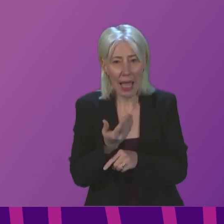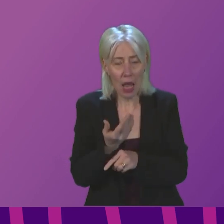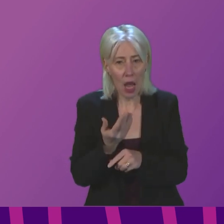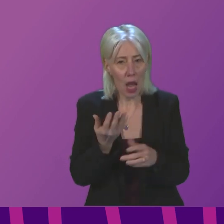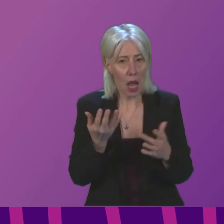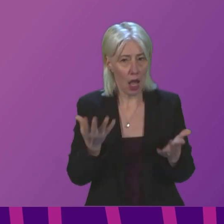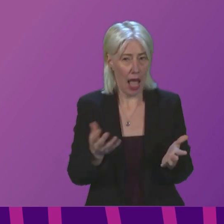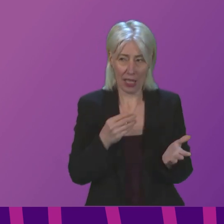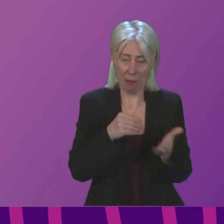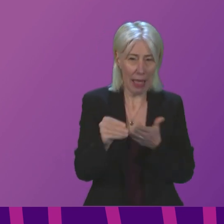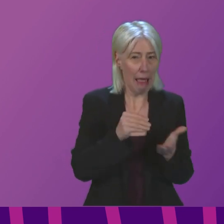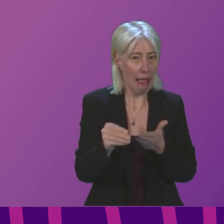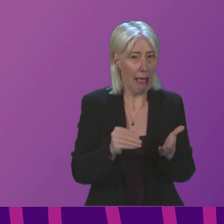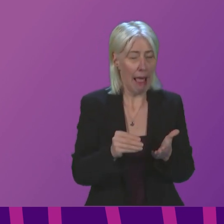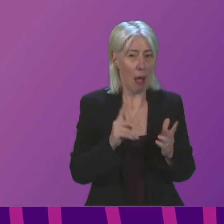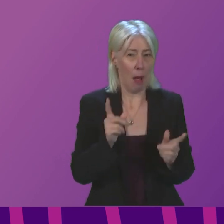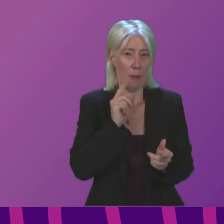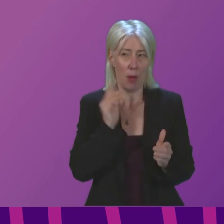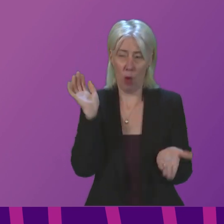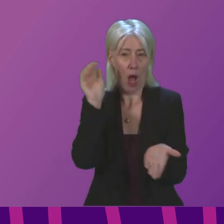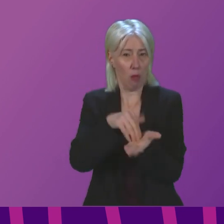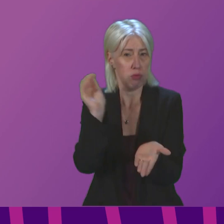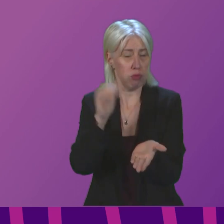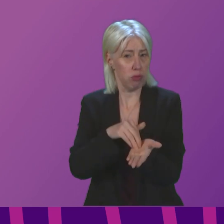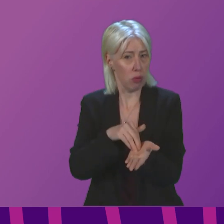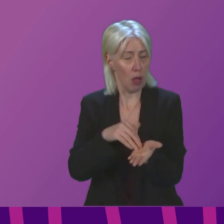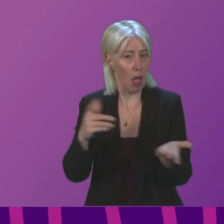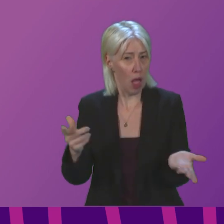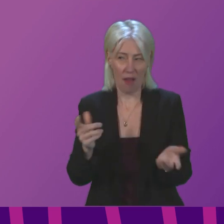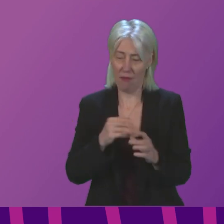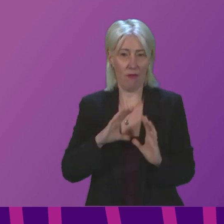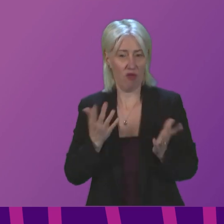controlled Transport for London services or £3.60 on publicly controlled and owned Lothian